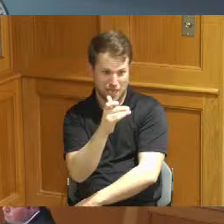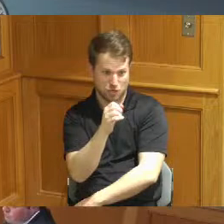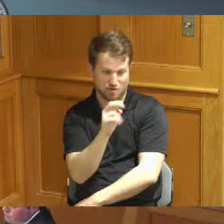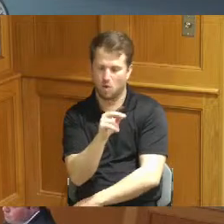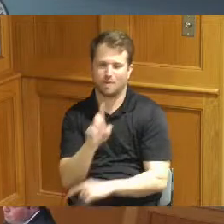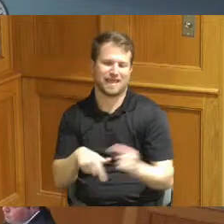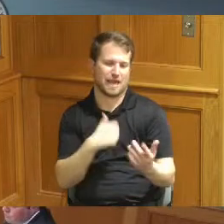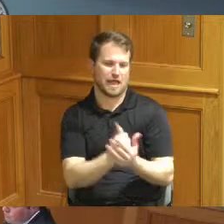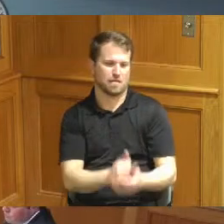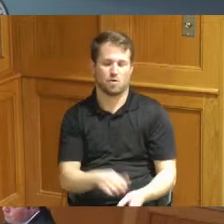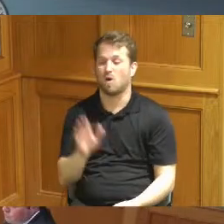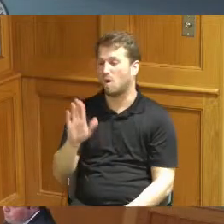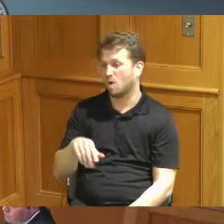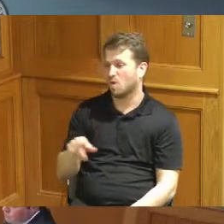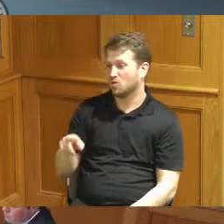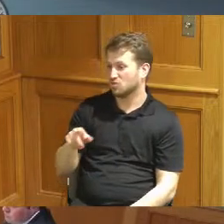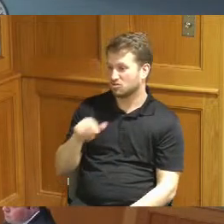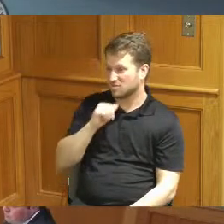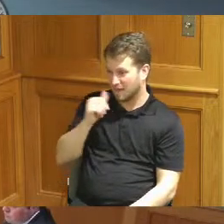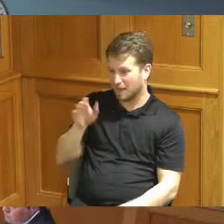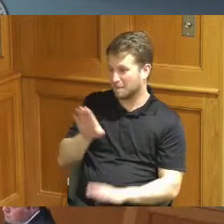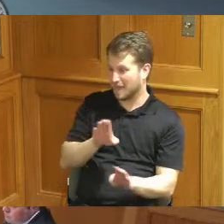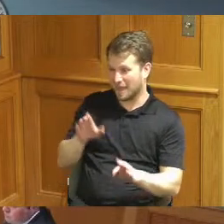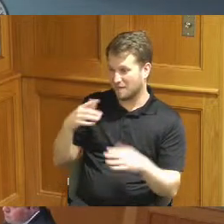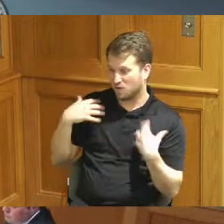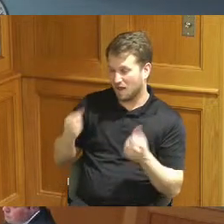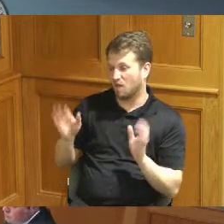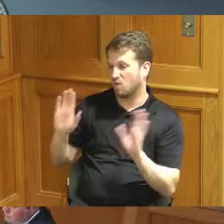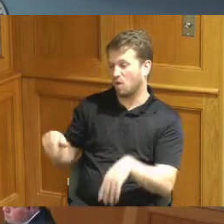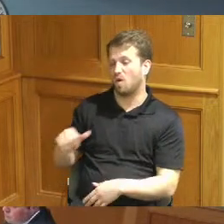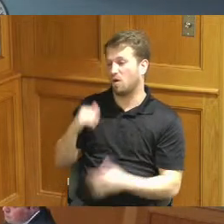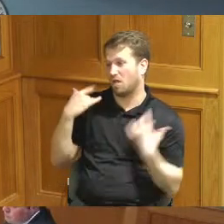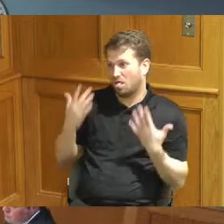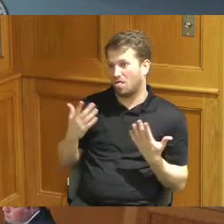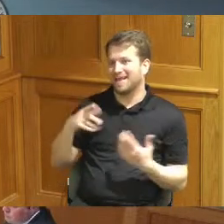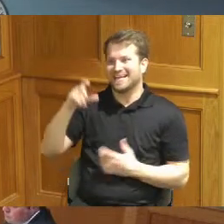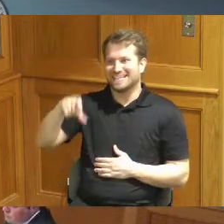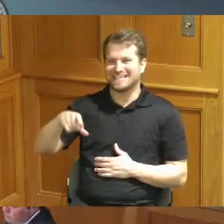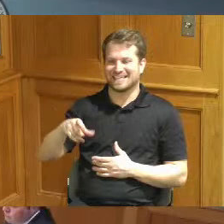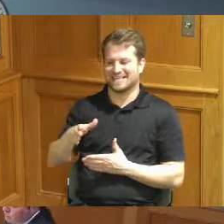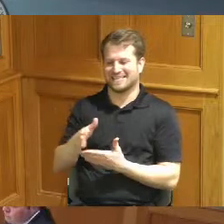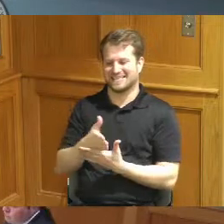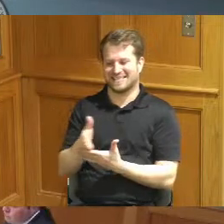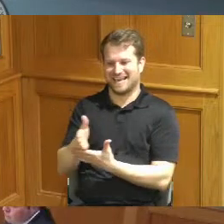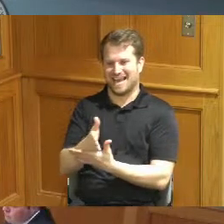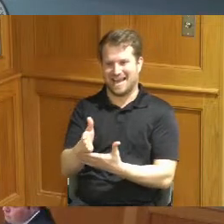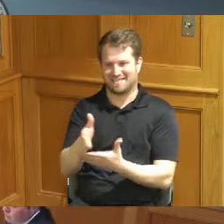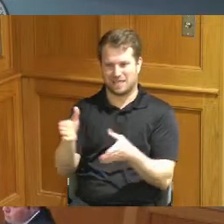don't have Behavioral Health that's not my area okay we need a navigator that can hit you know